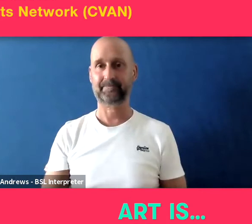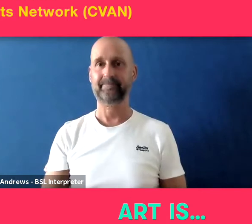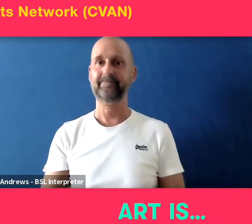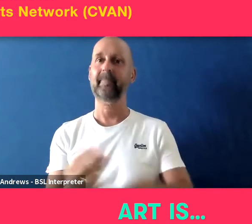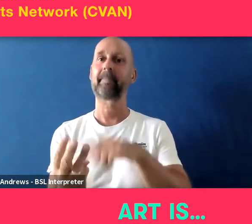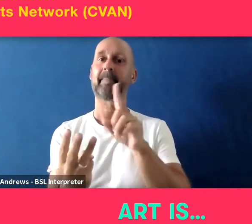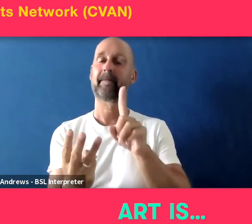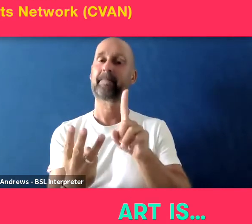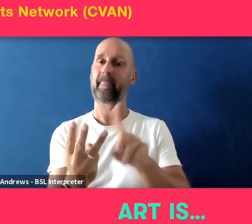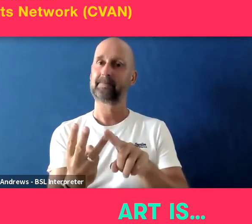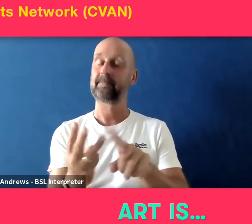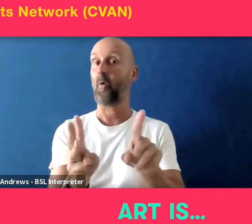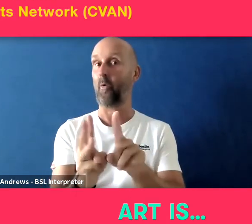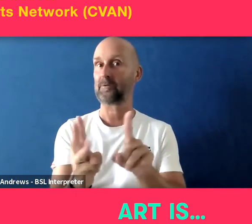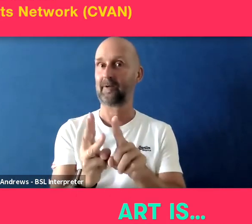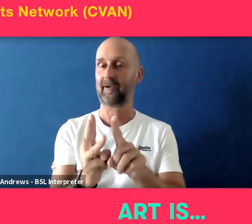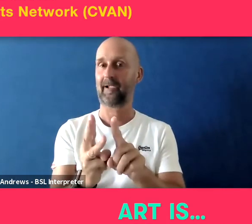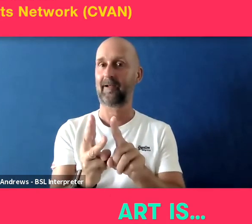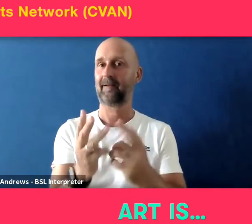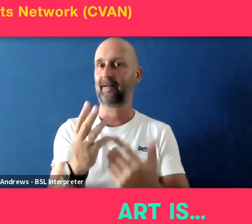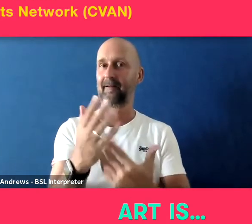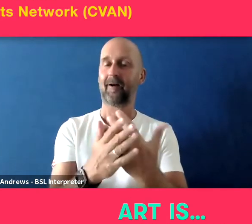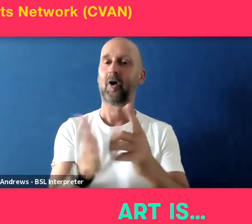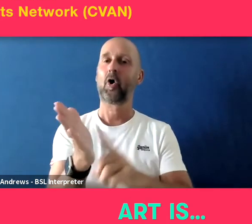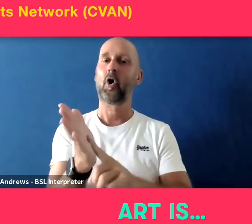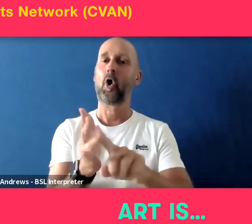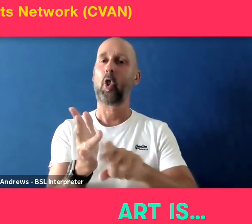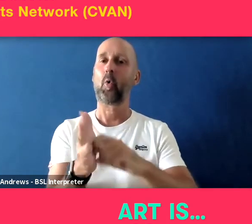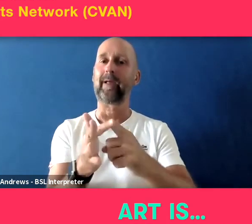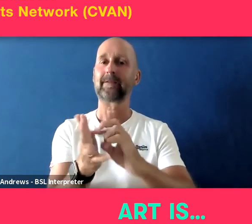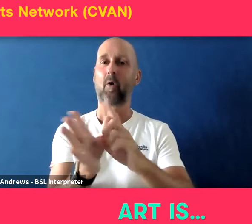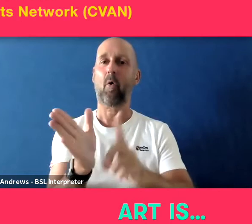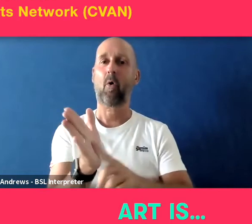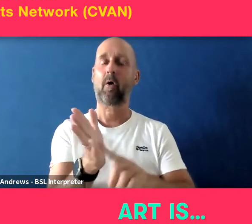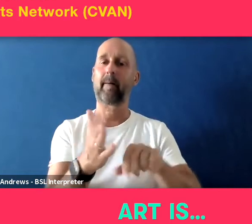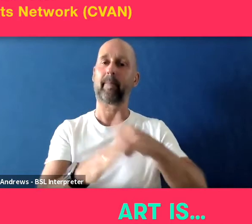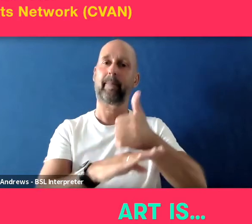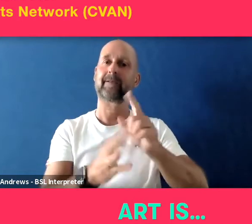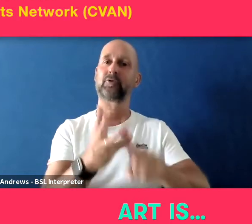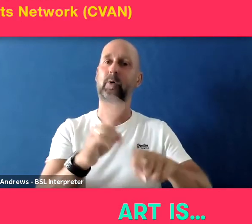We are joined also be emerging artist Louise Hall who is a UK based multidisciplinary artist